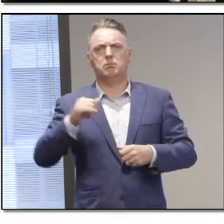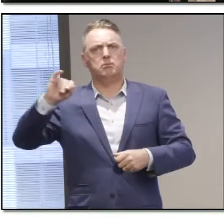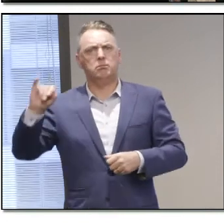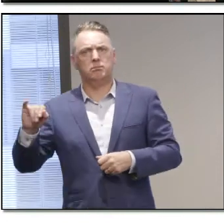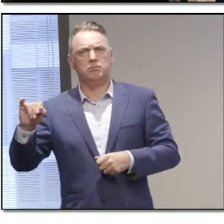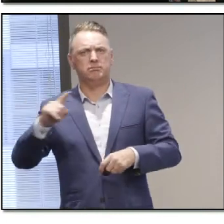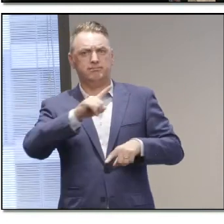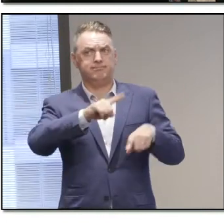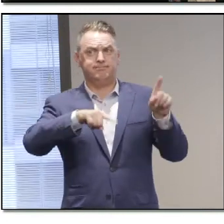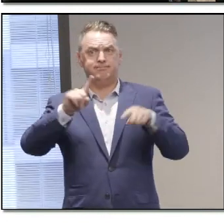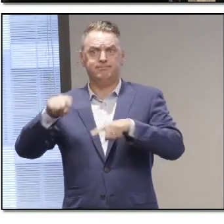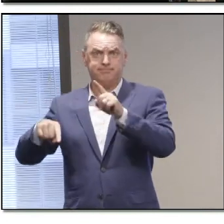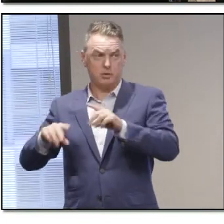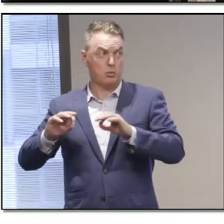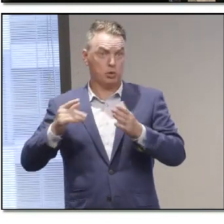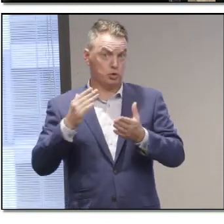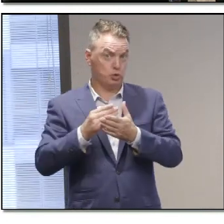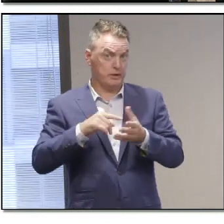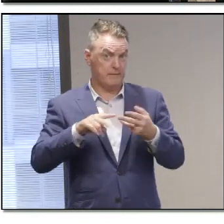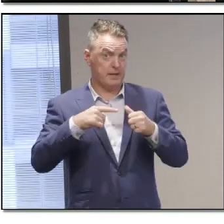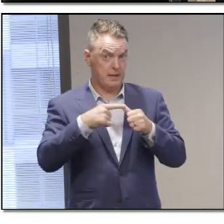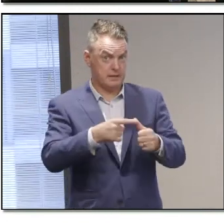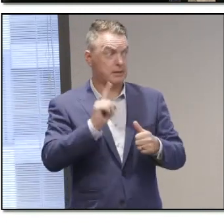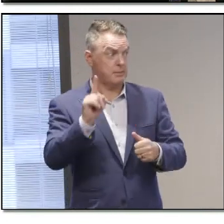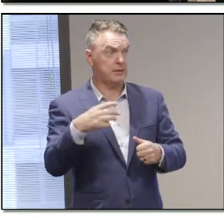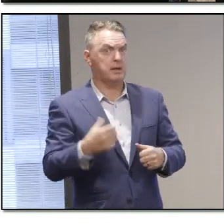They may or may not have answered that question but they did set to put up this longitudinal